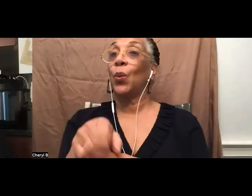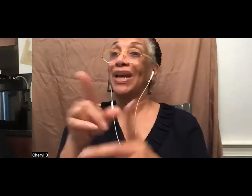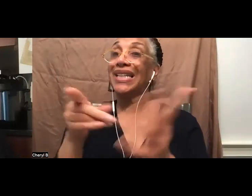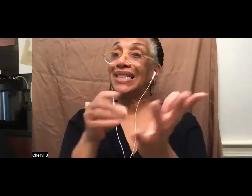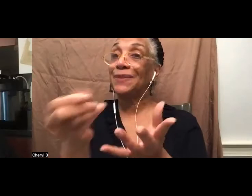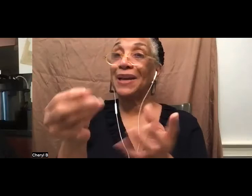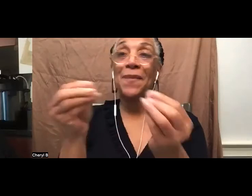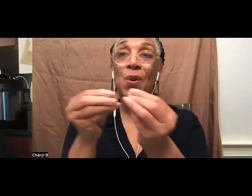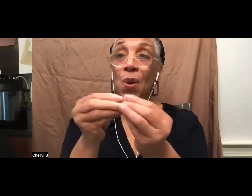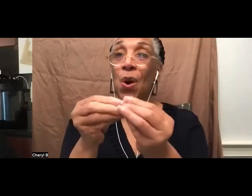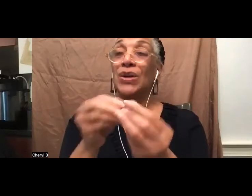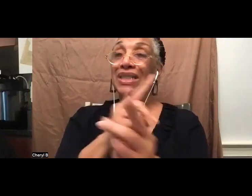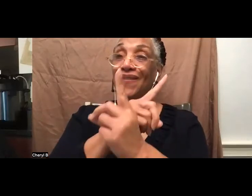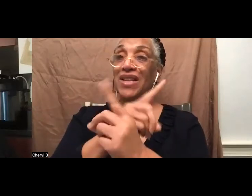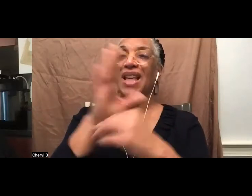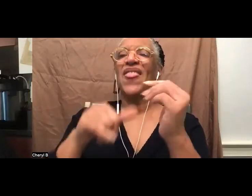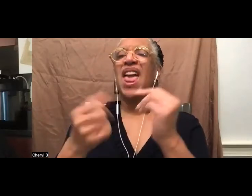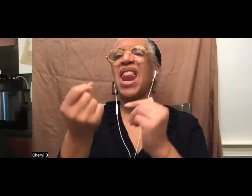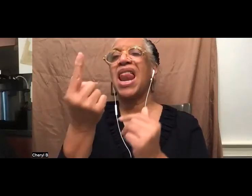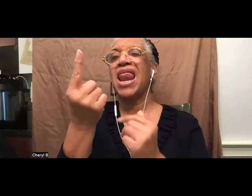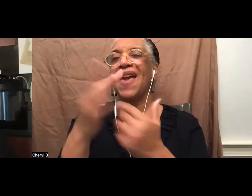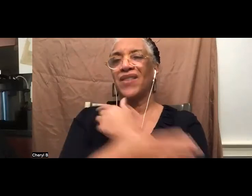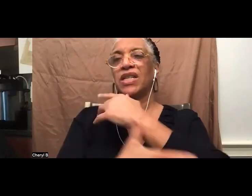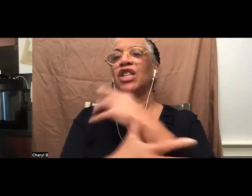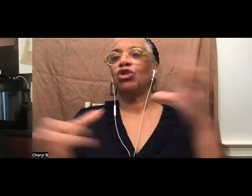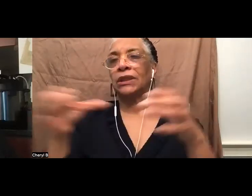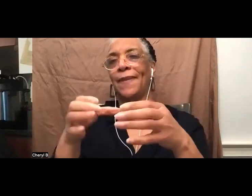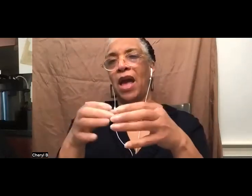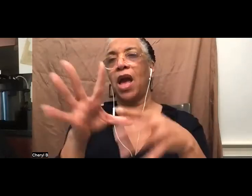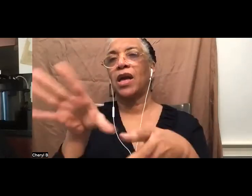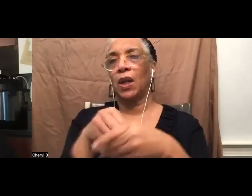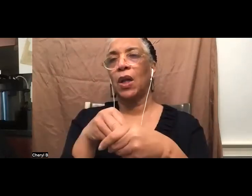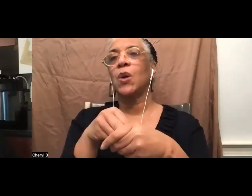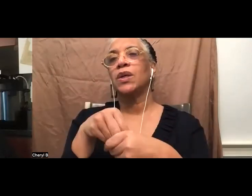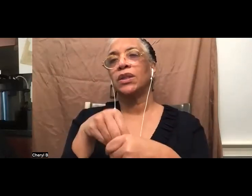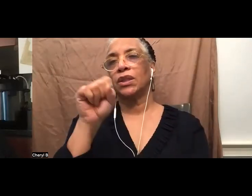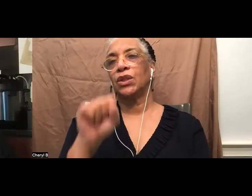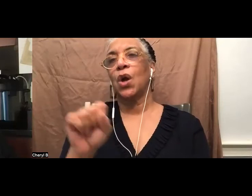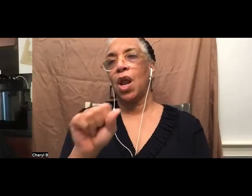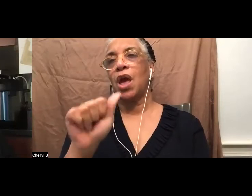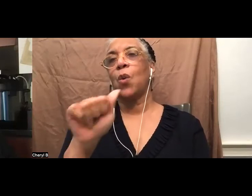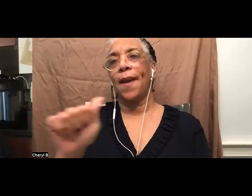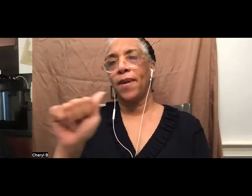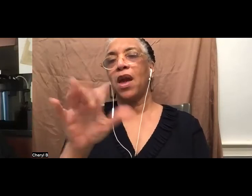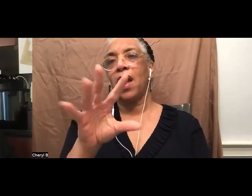combined including China, Saudi Arabia and the UK. Due to the recent Russian attacks on the Ukraine there has